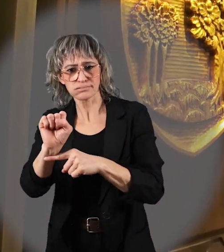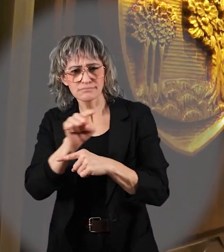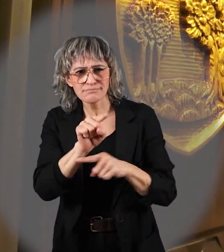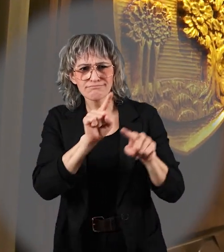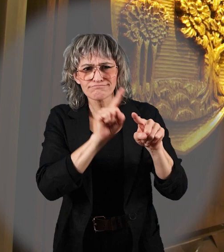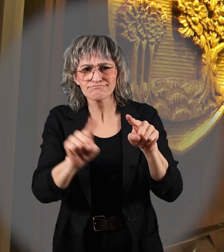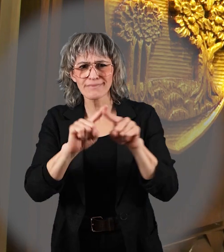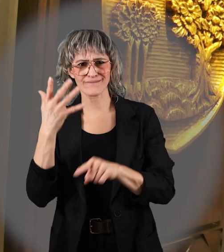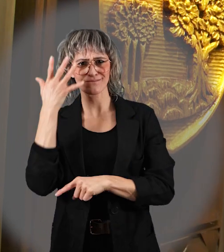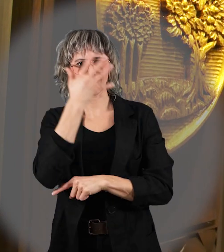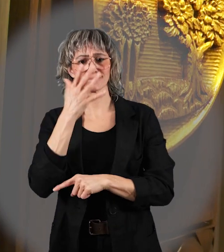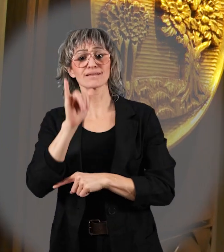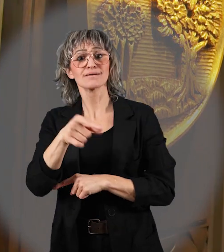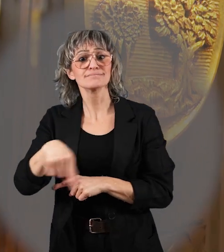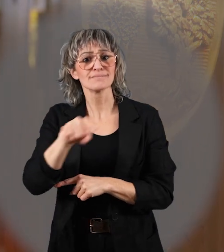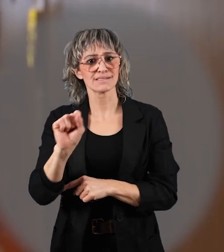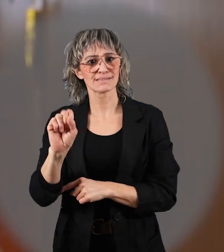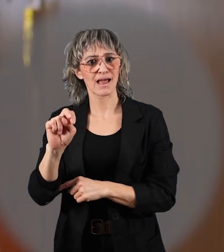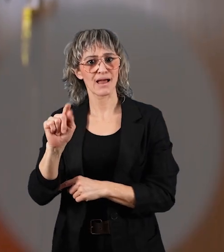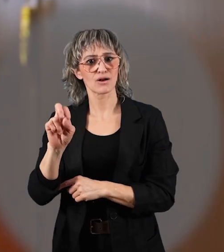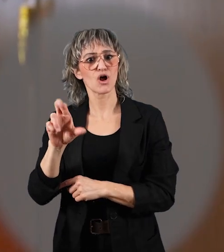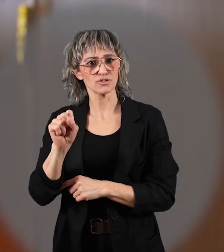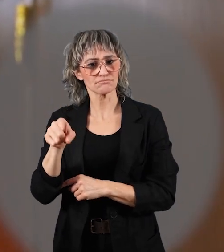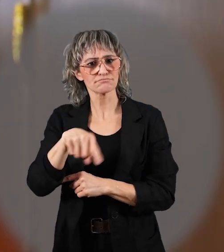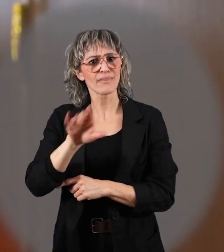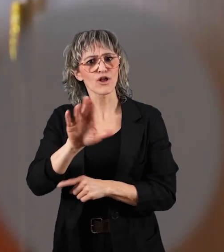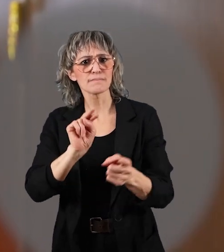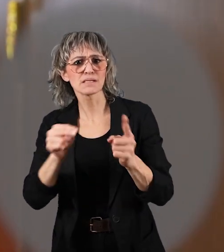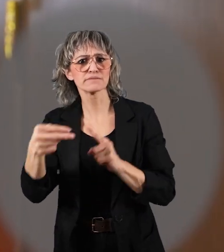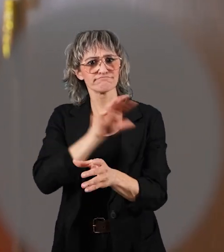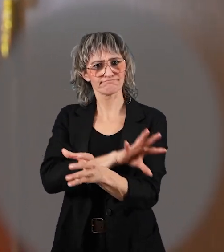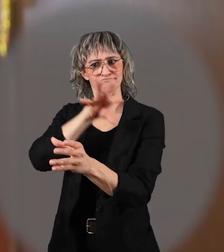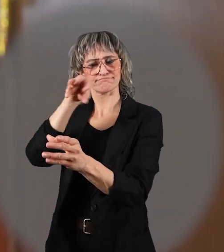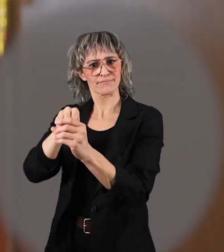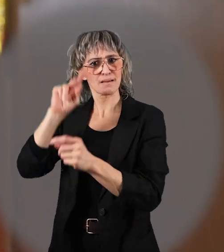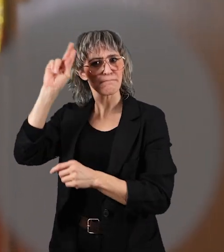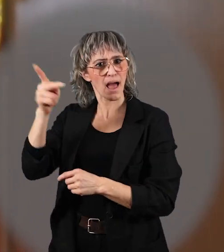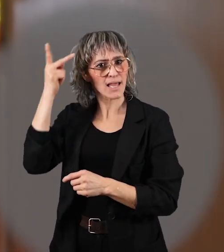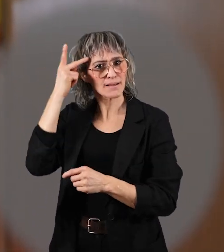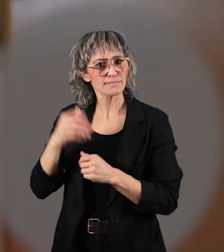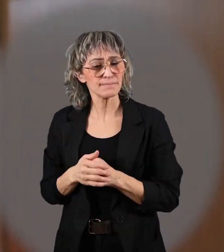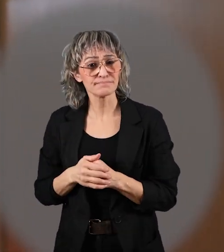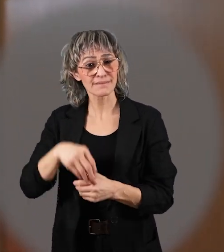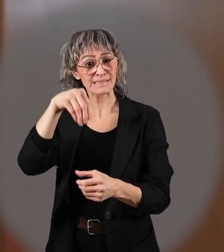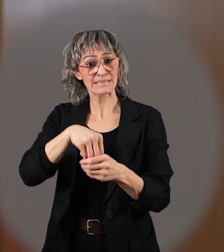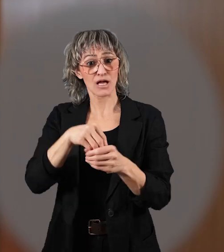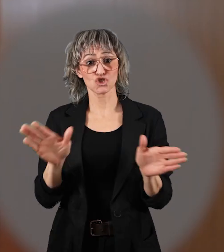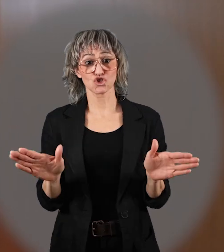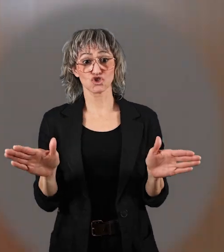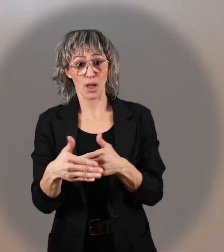are appointed to represent a specific province or territory.